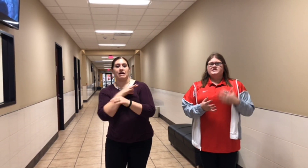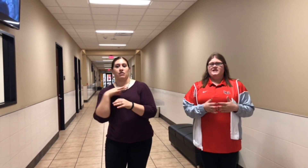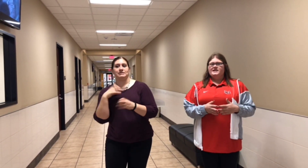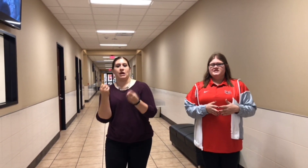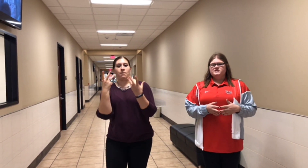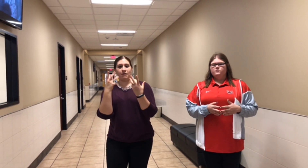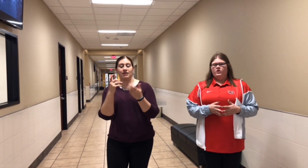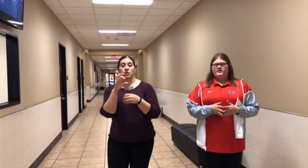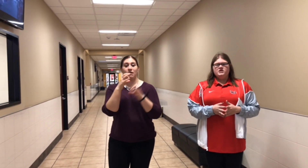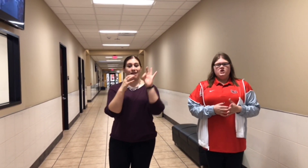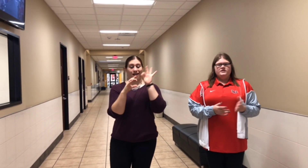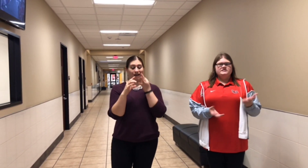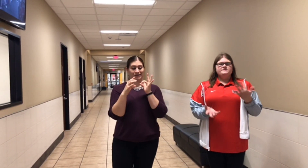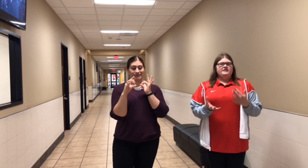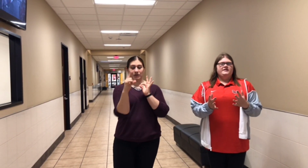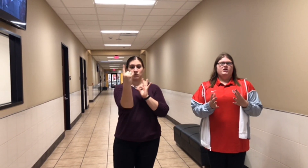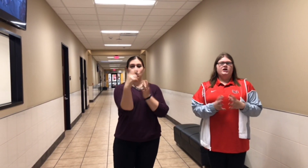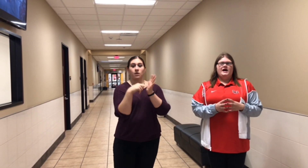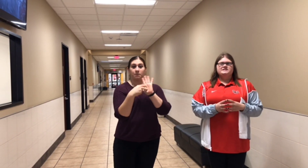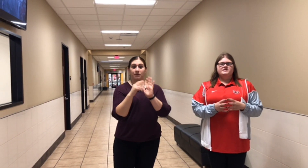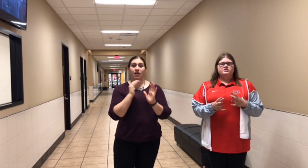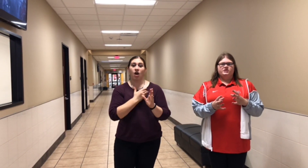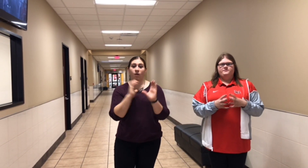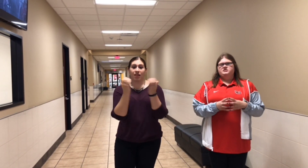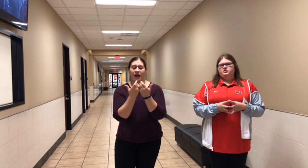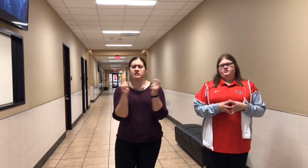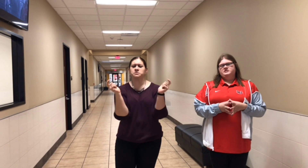It's 19 -1, This is means that our class sizes are going to be generally